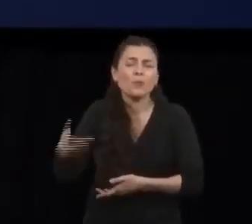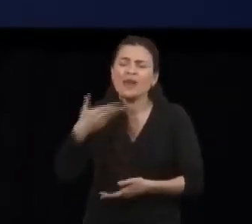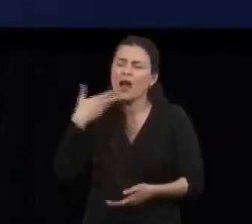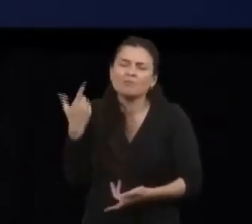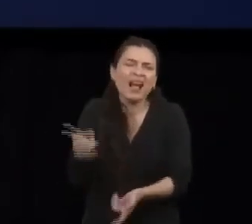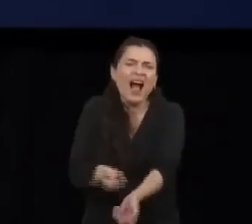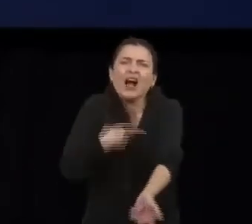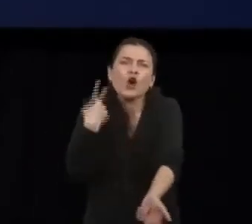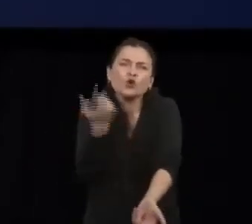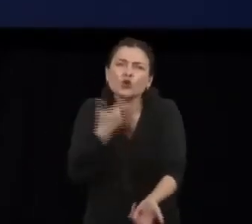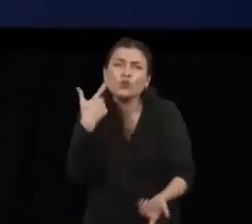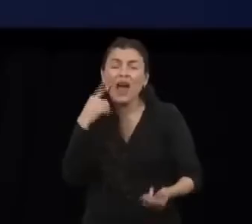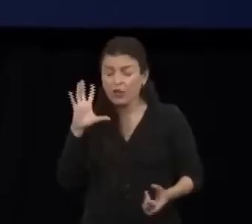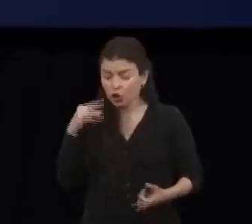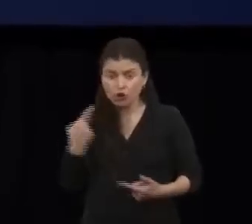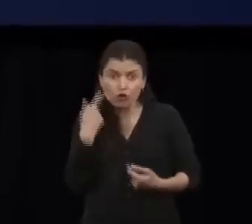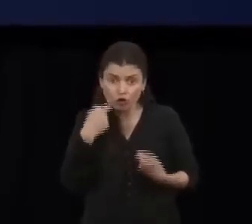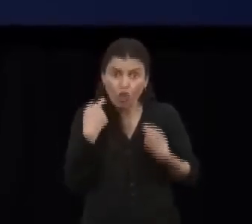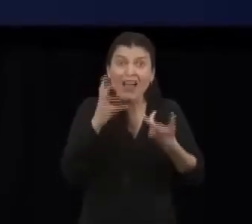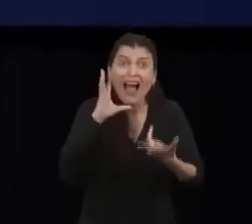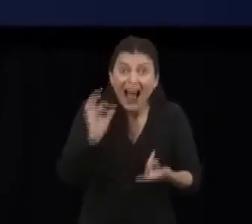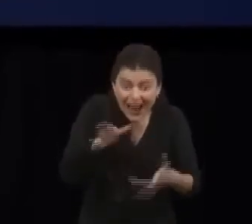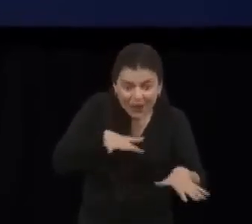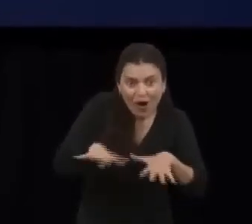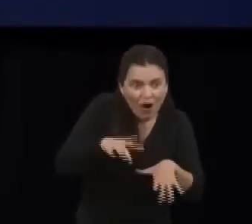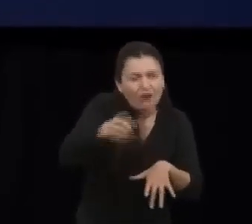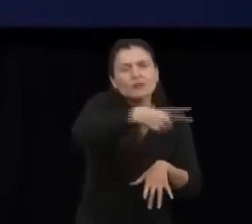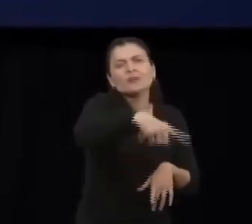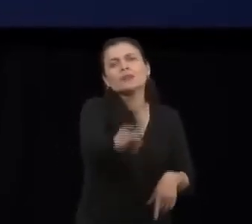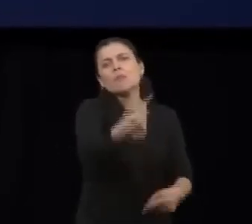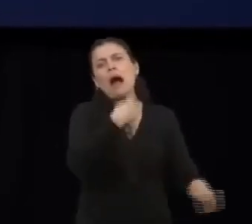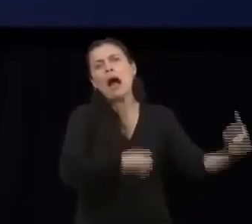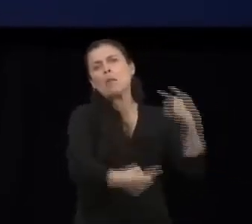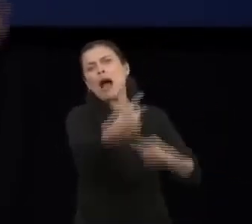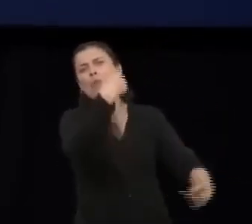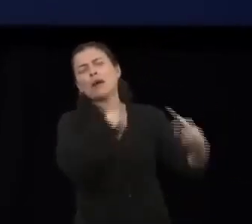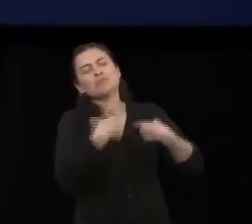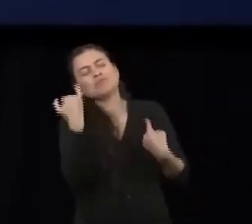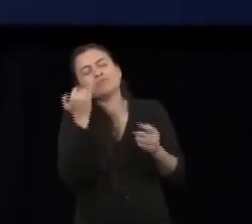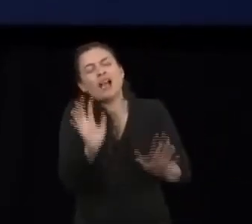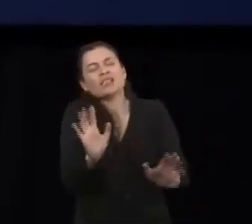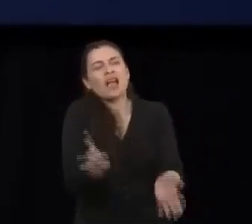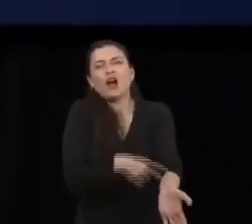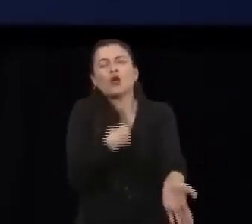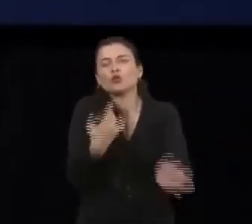the things we do, because basically they would have to be rewriting all the manuals,